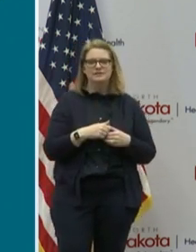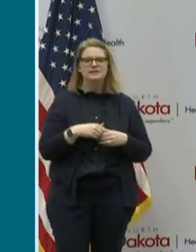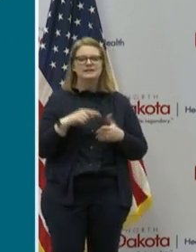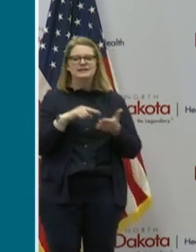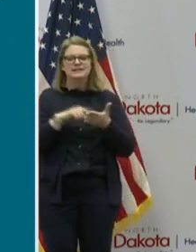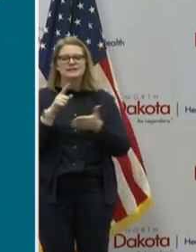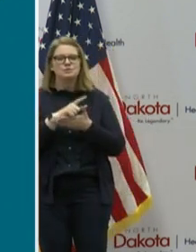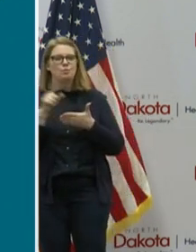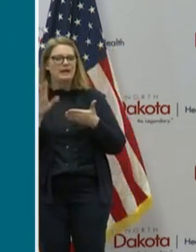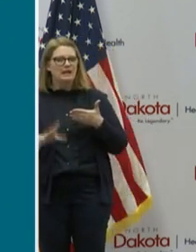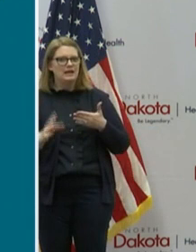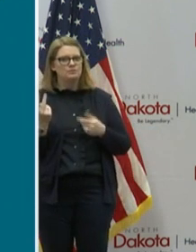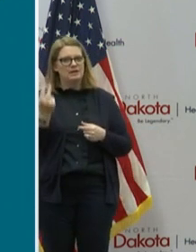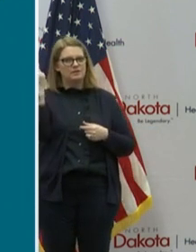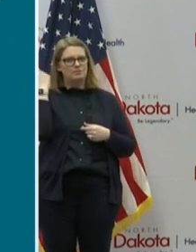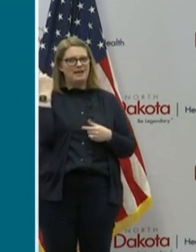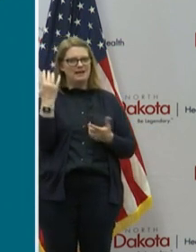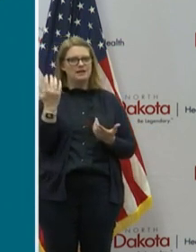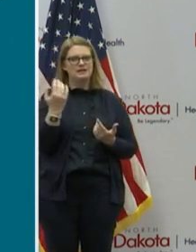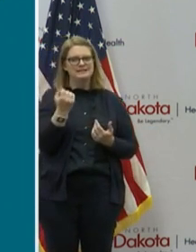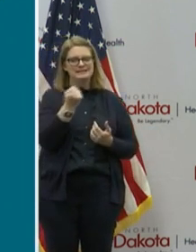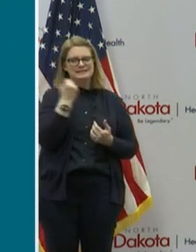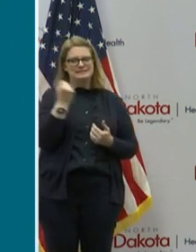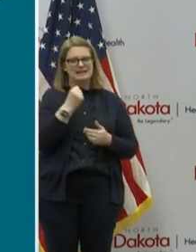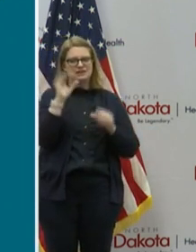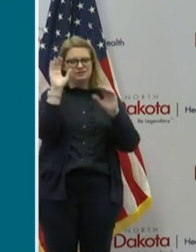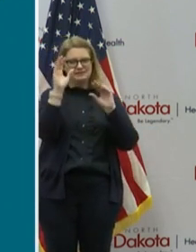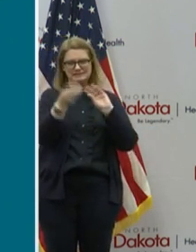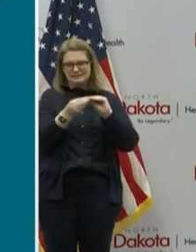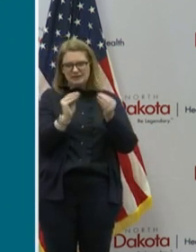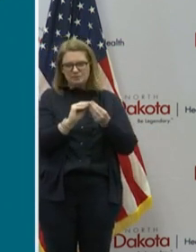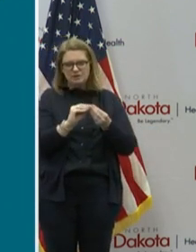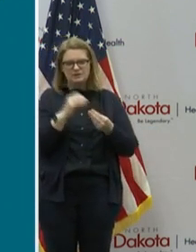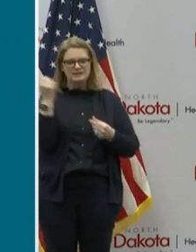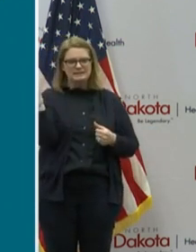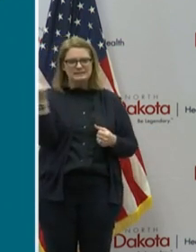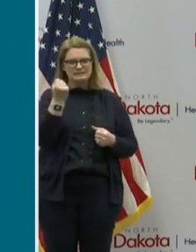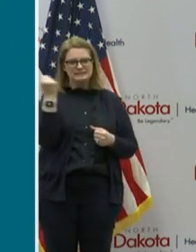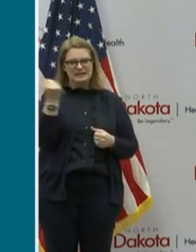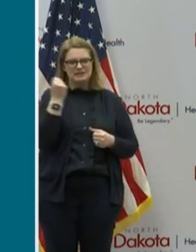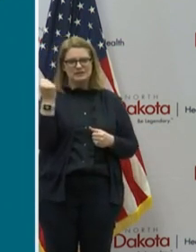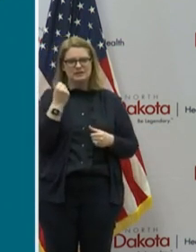JUST AS A TECHNICAL NOTE, MY MONITOR IS NOT WORKING HERE SO I CAN'T SEE THE SLIDES.